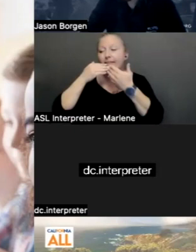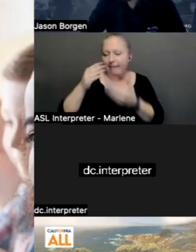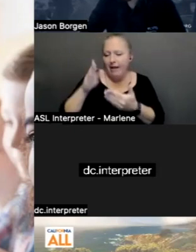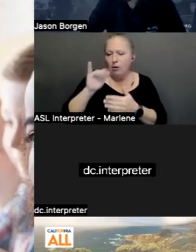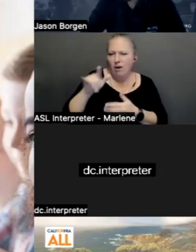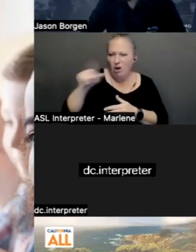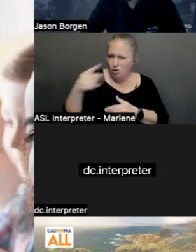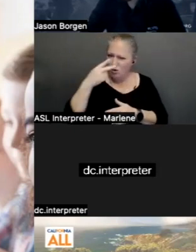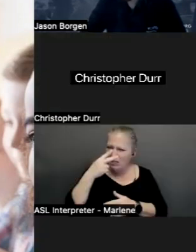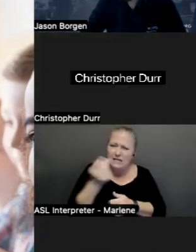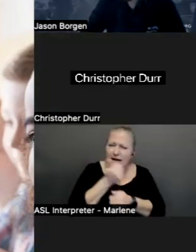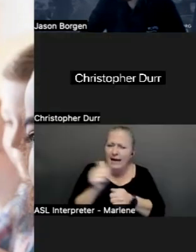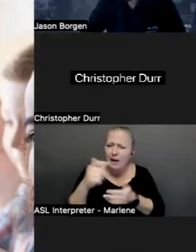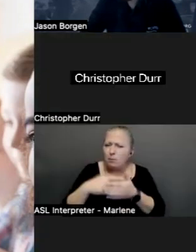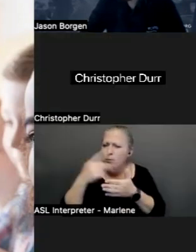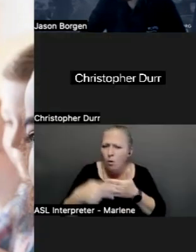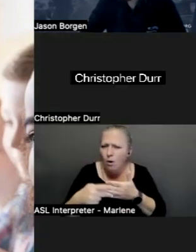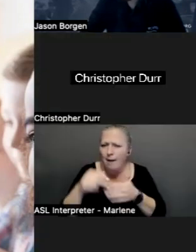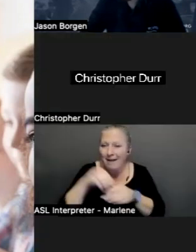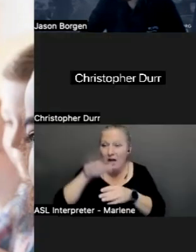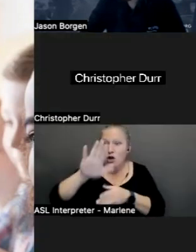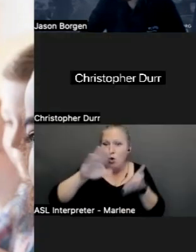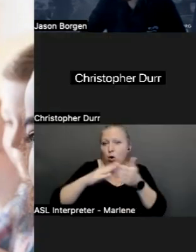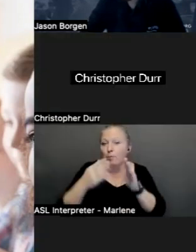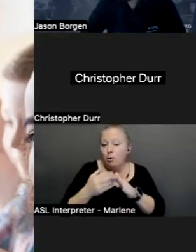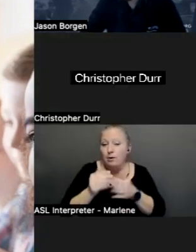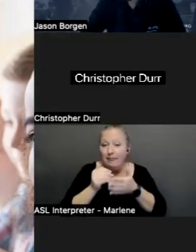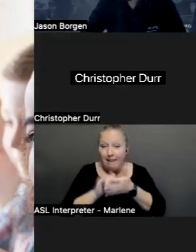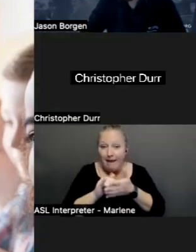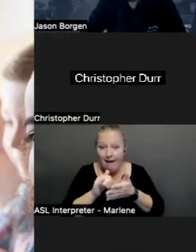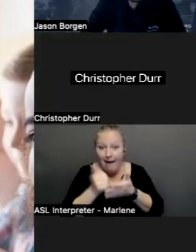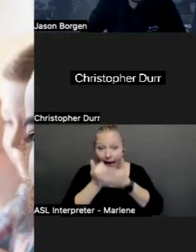you seeing any programs in in your community maybe helping some of the the college students